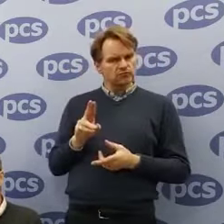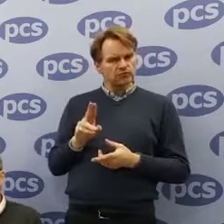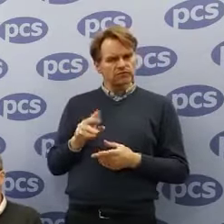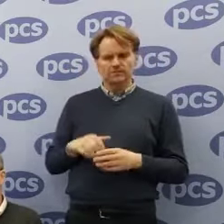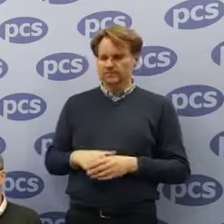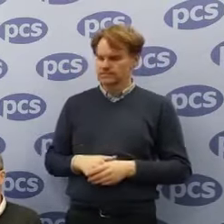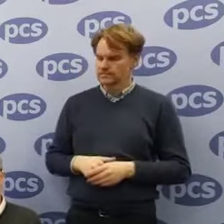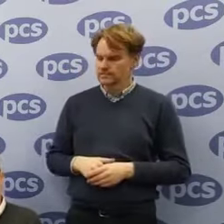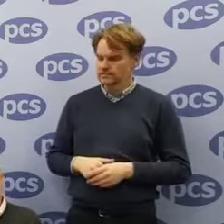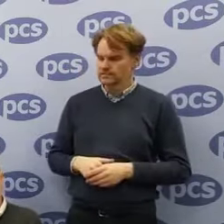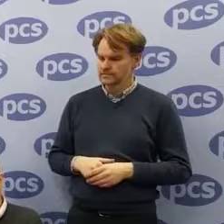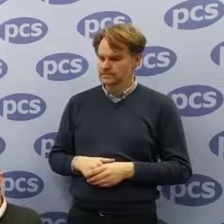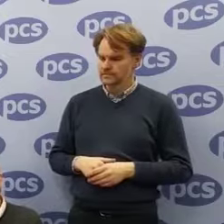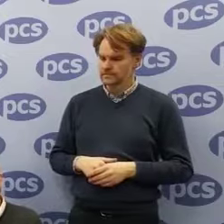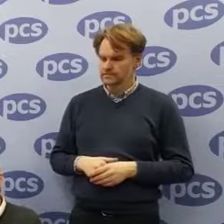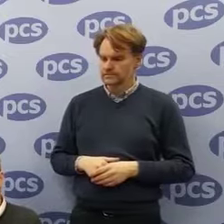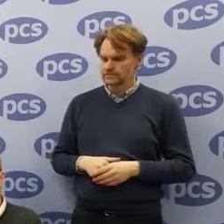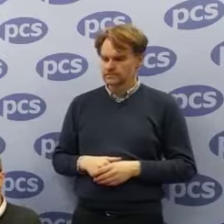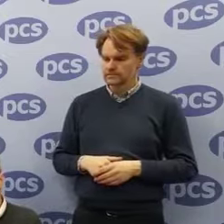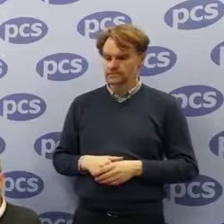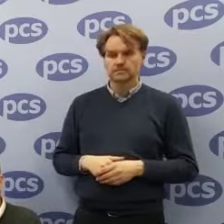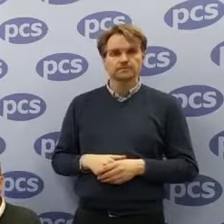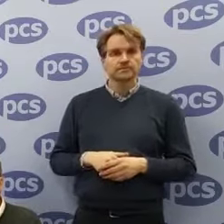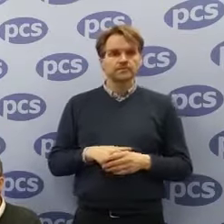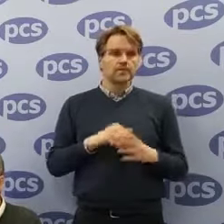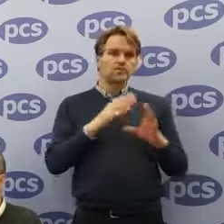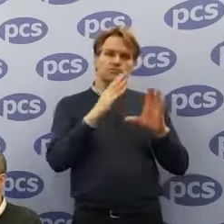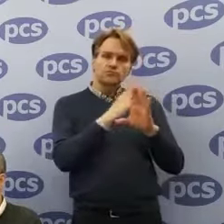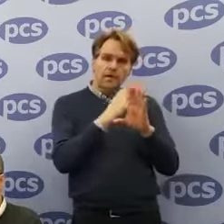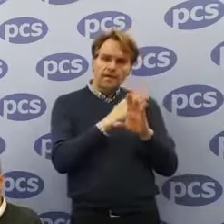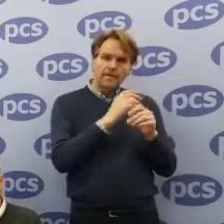across not just the public sector but across the private sector it's been